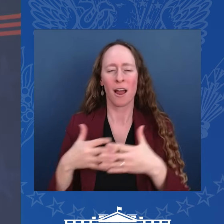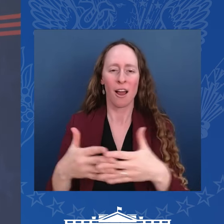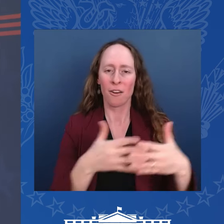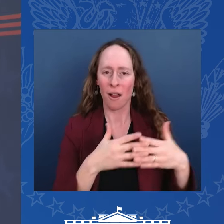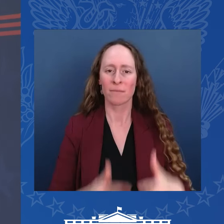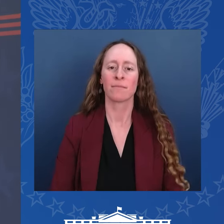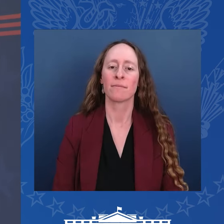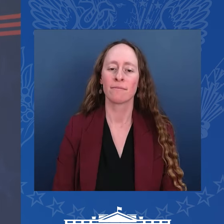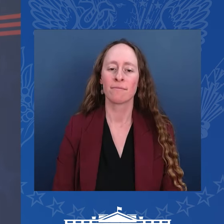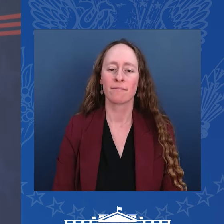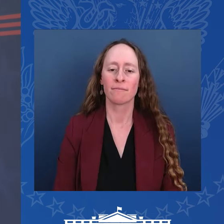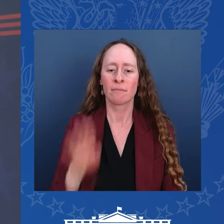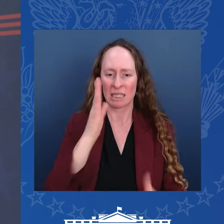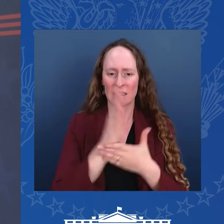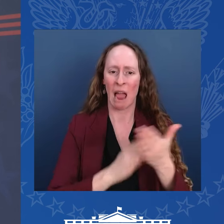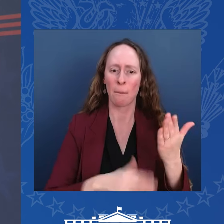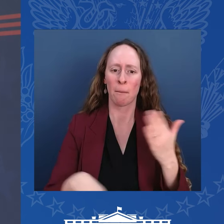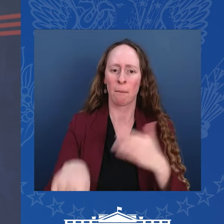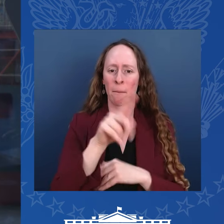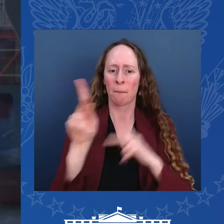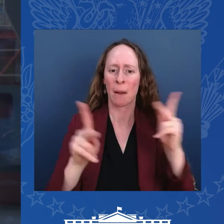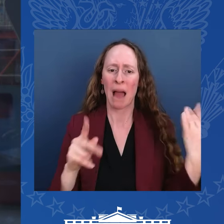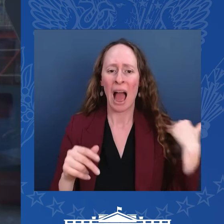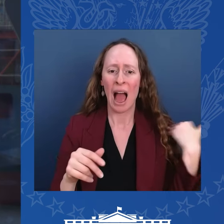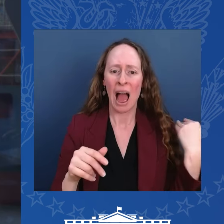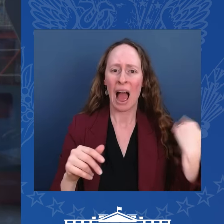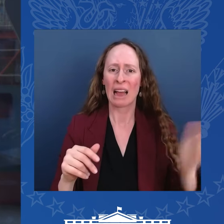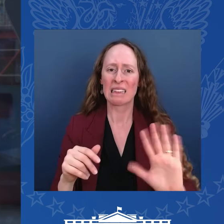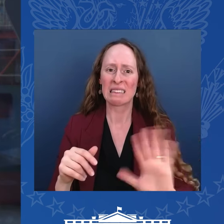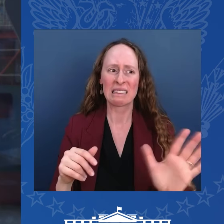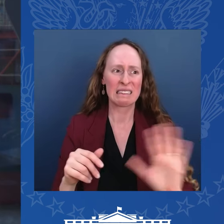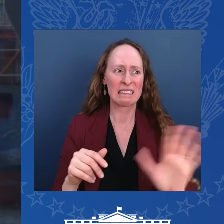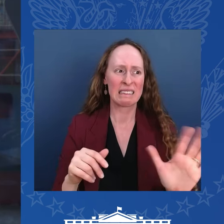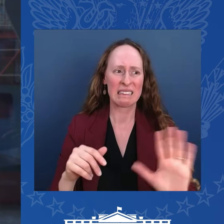they're realizing how helpful America once again has the world's strongest economy.